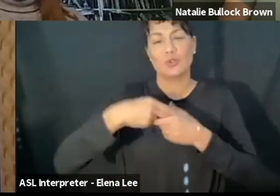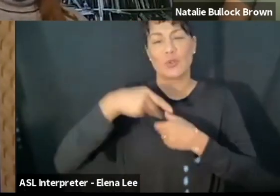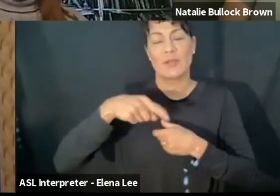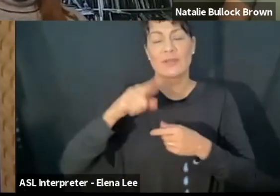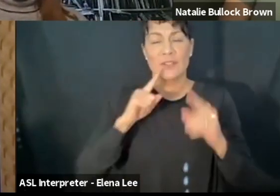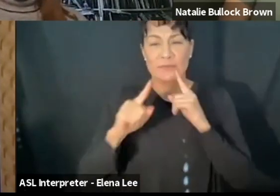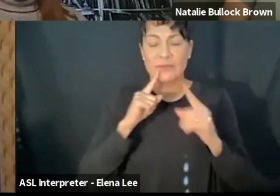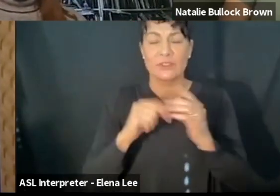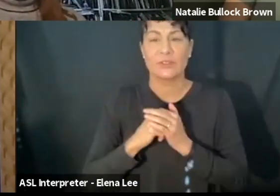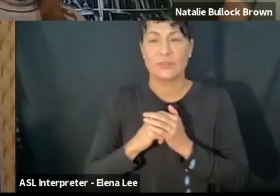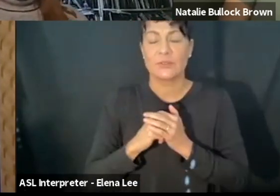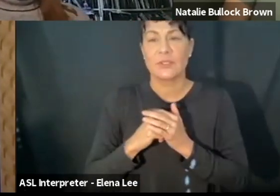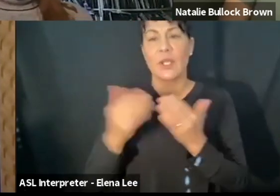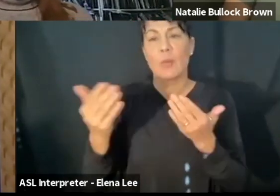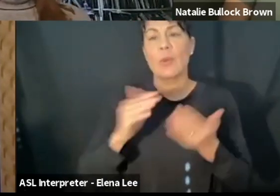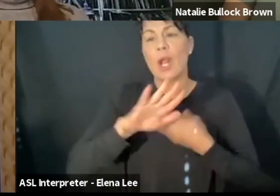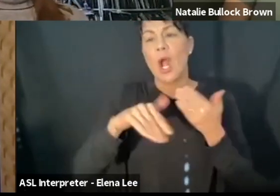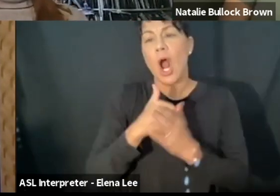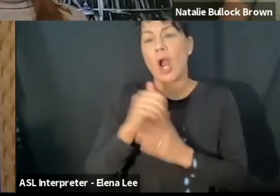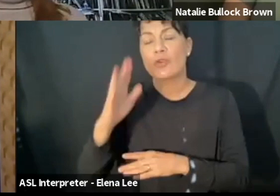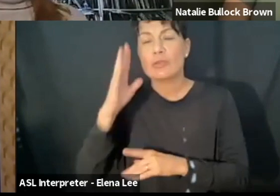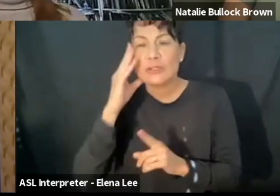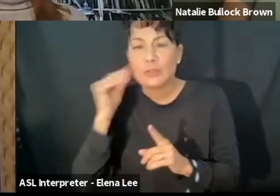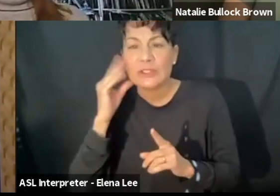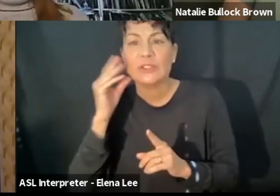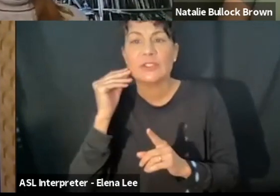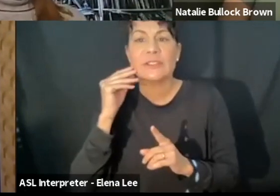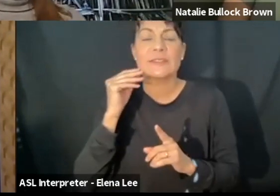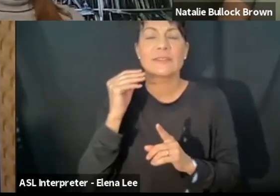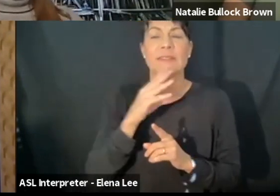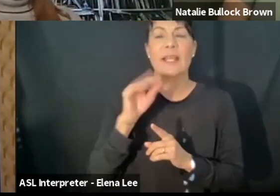and bringing all of your experiences and your care into this space.